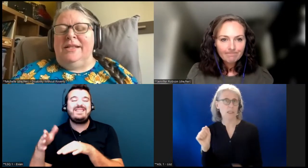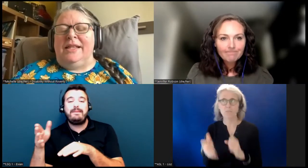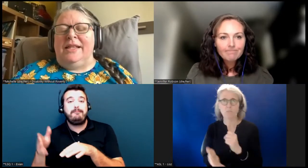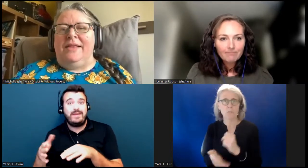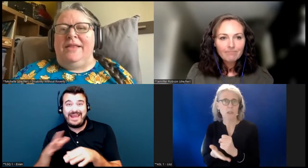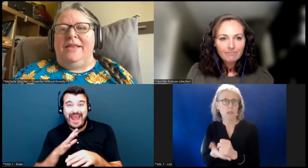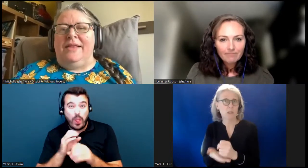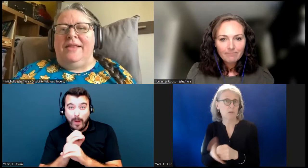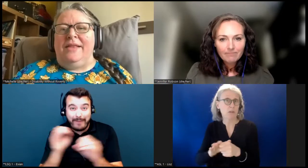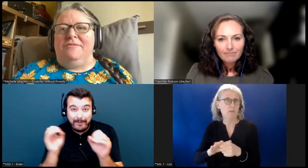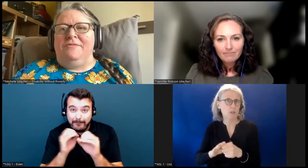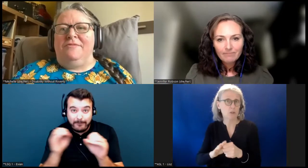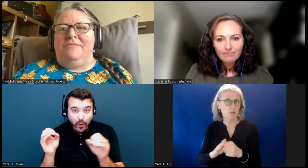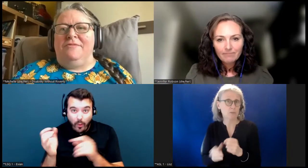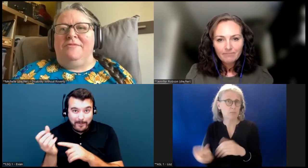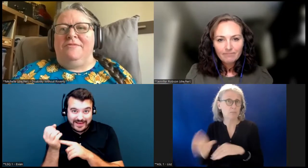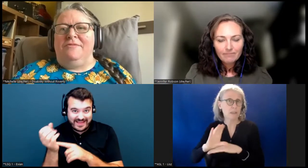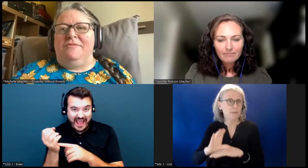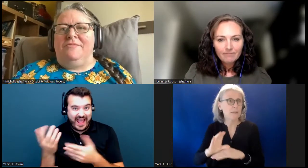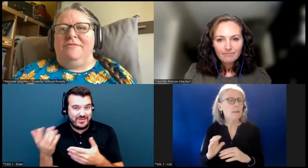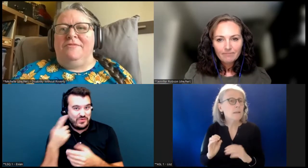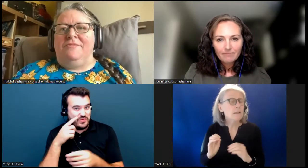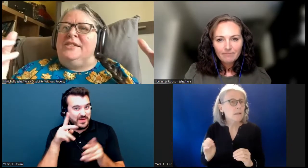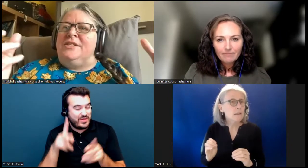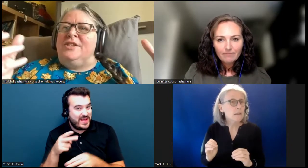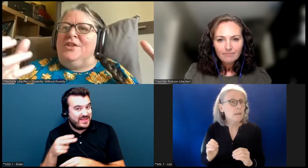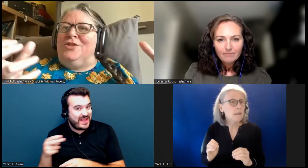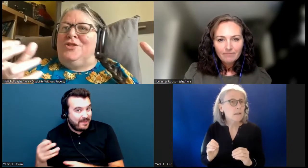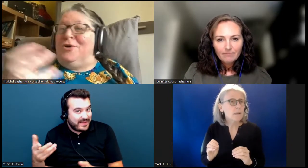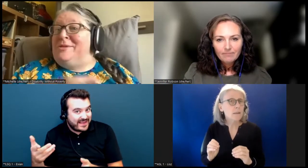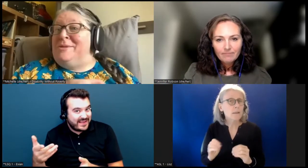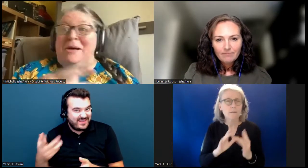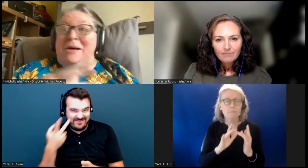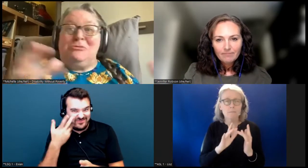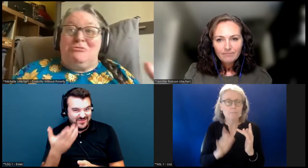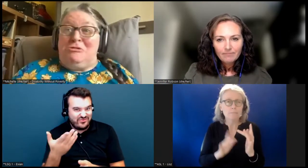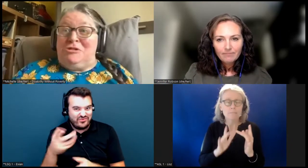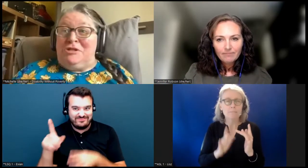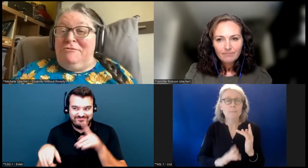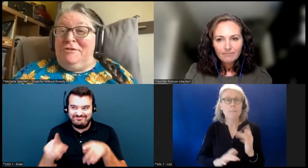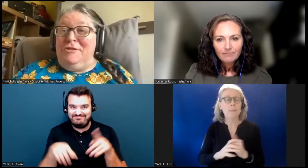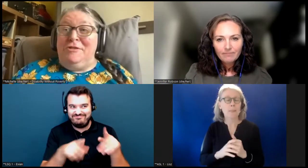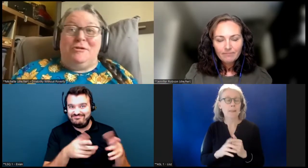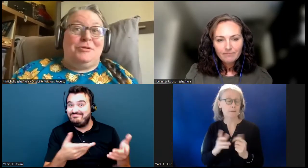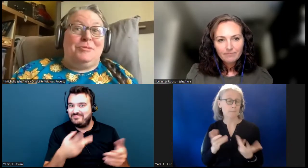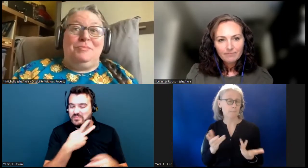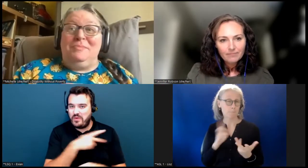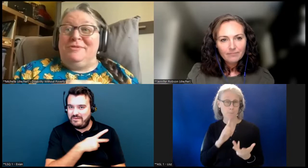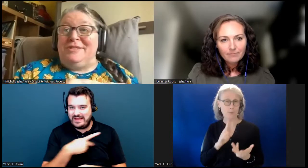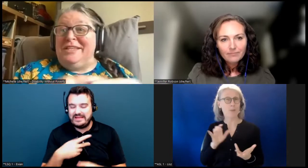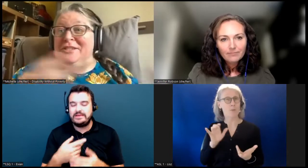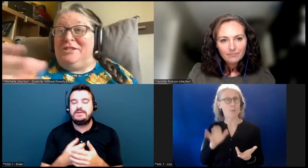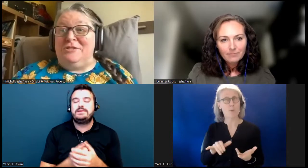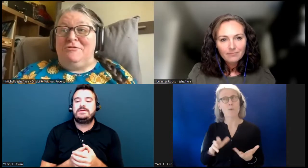PAYMENT. . AND THOSE AMOUNTS ARE ALL DIFFERENT AND PROCEDURES